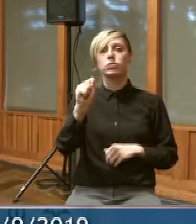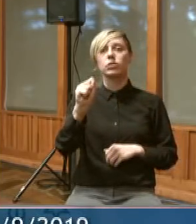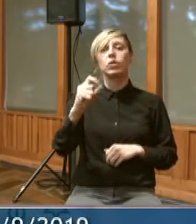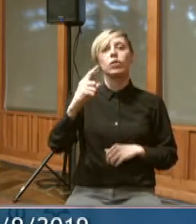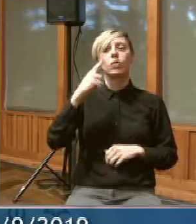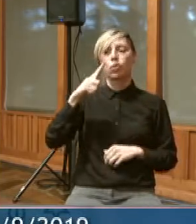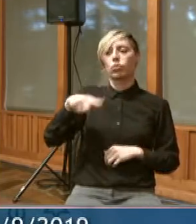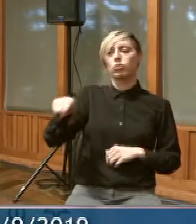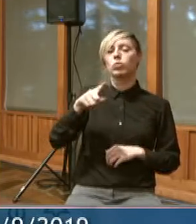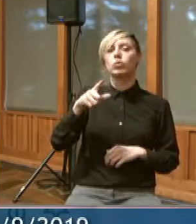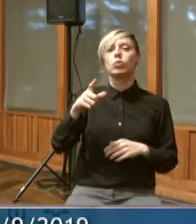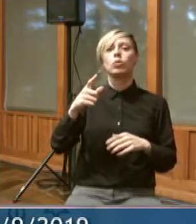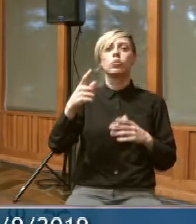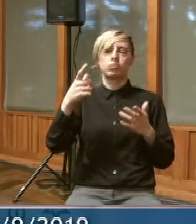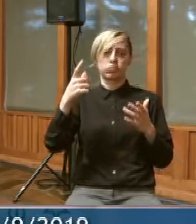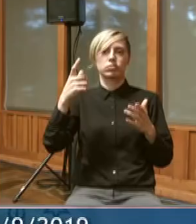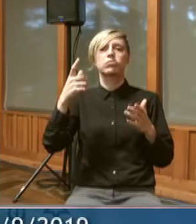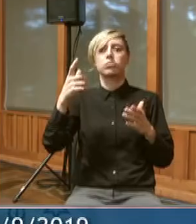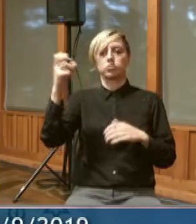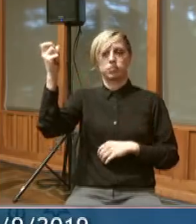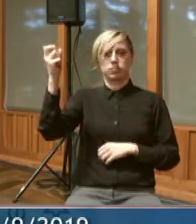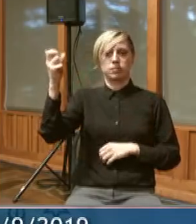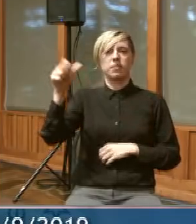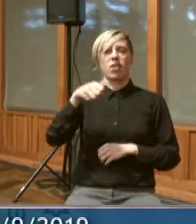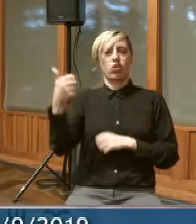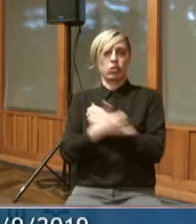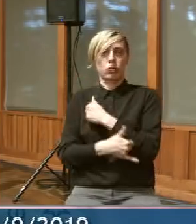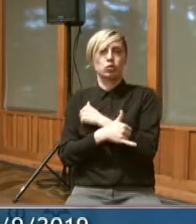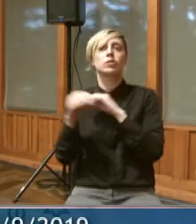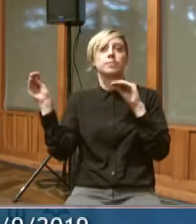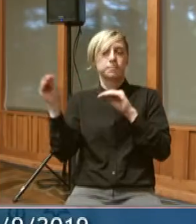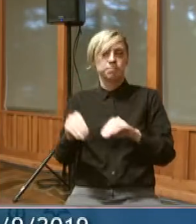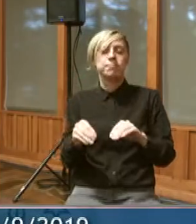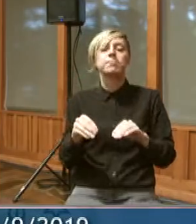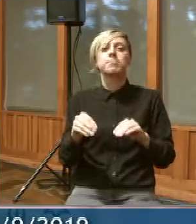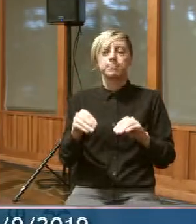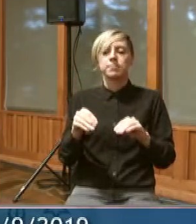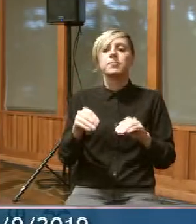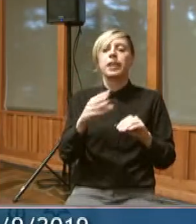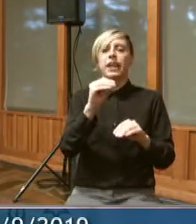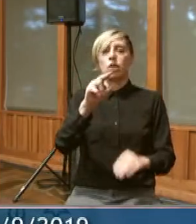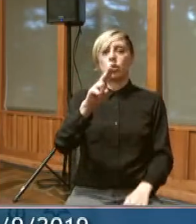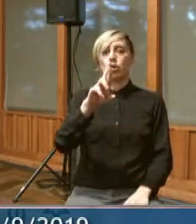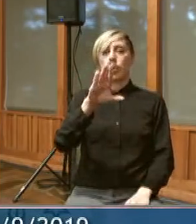OREGON TRADES WOMEN, INDUSTRIALIZATION CENTER, PORTLAND YOUTH BUILDERS AND SOUTHEAST WORKS FOR REENTRY AND